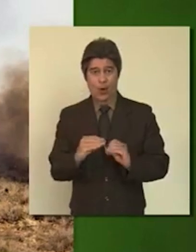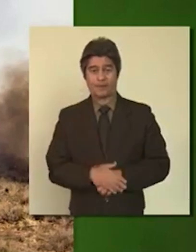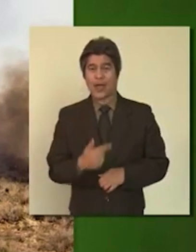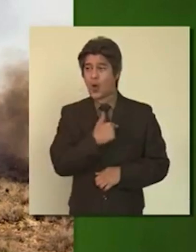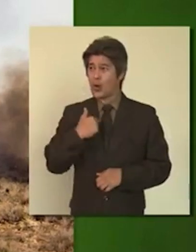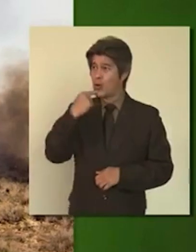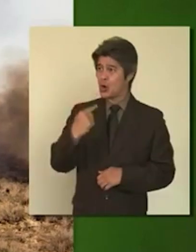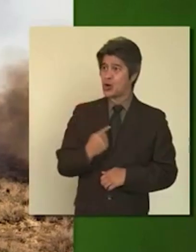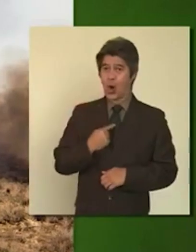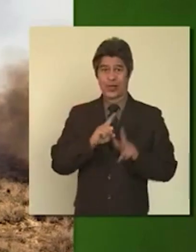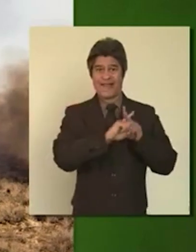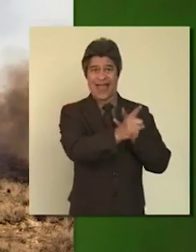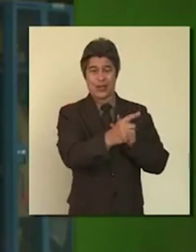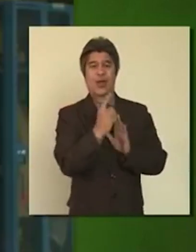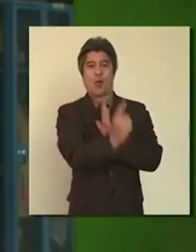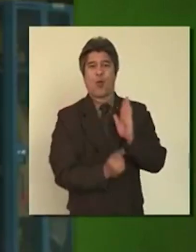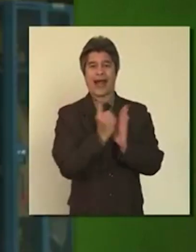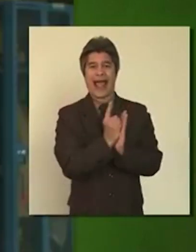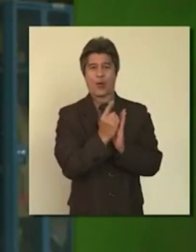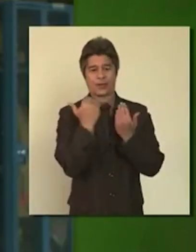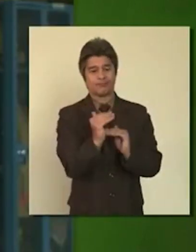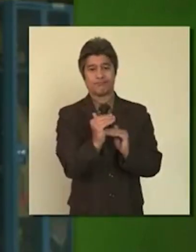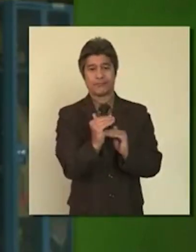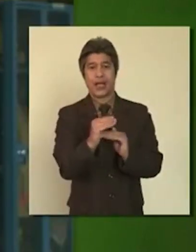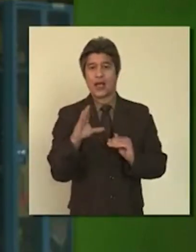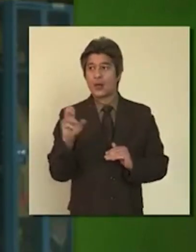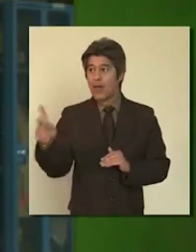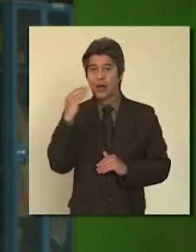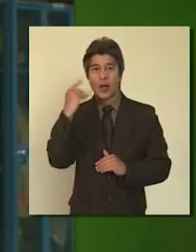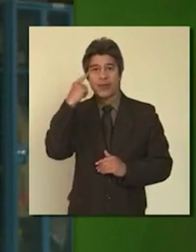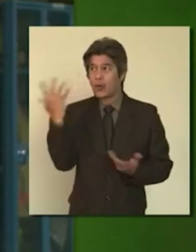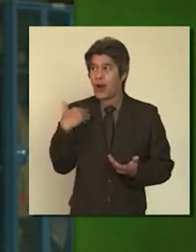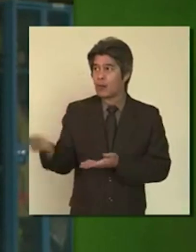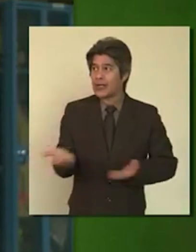We were told to evacuate and we had one hour, and you go back to your house and you think, what am I gonna take?